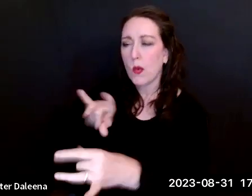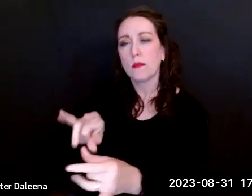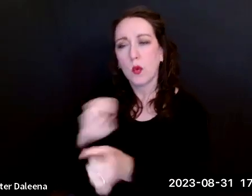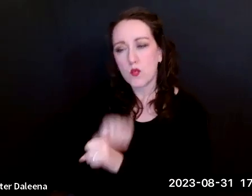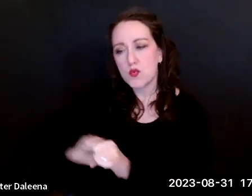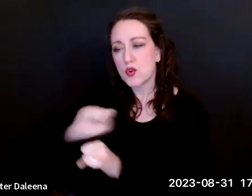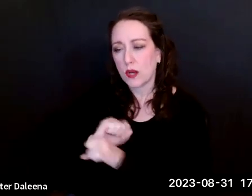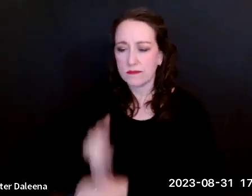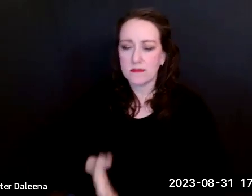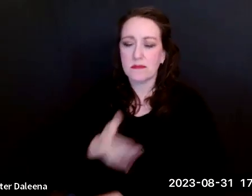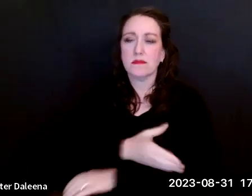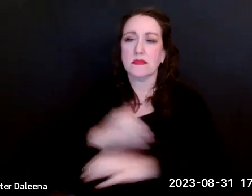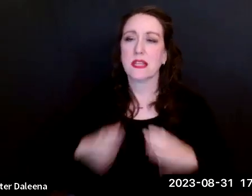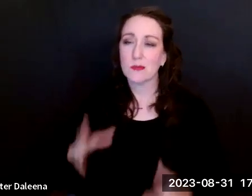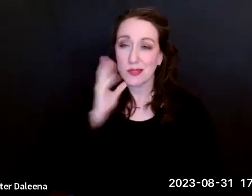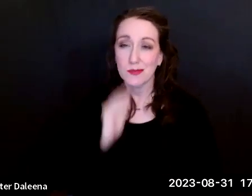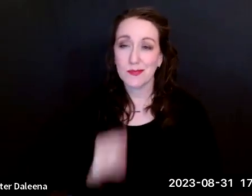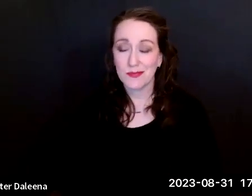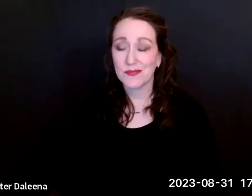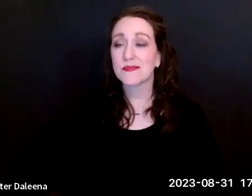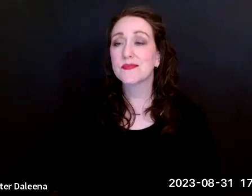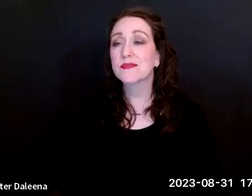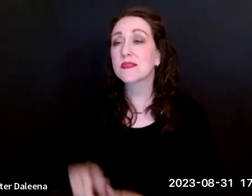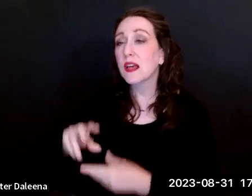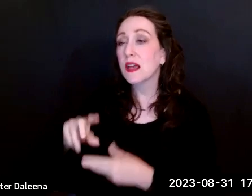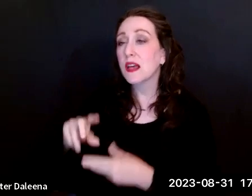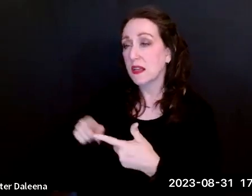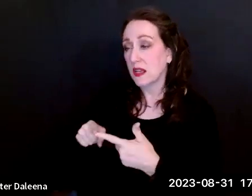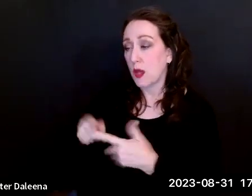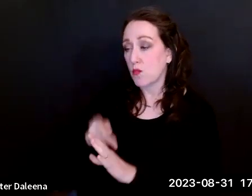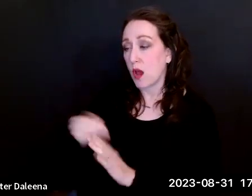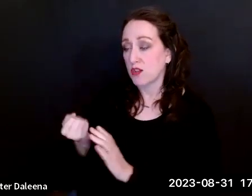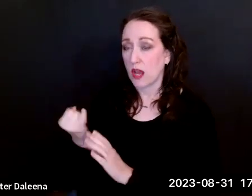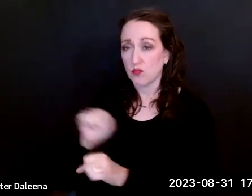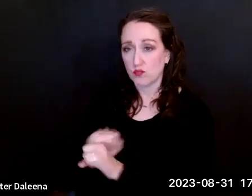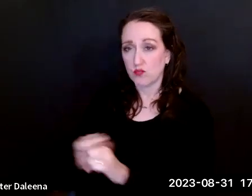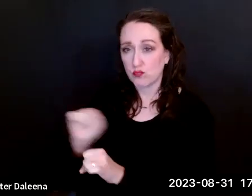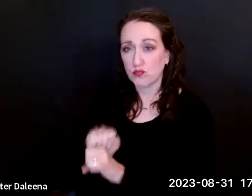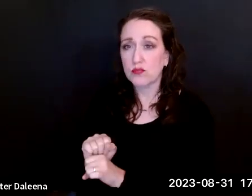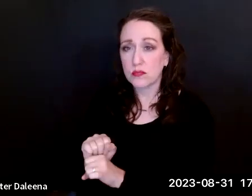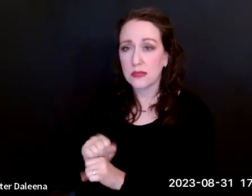improve our customers experience a second project that we've been working on is an independent third